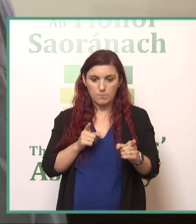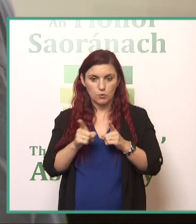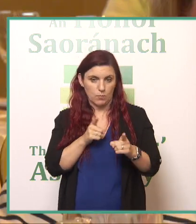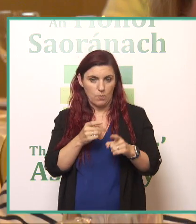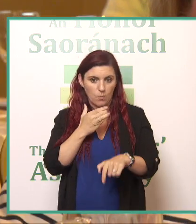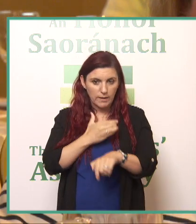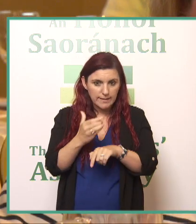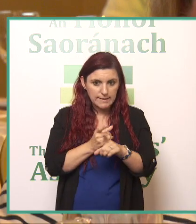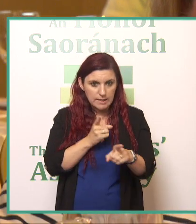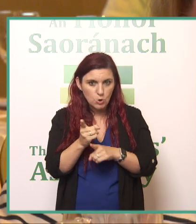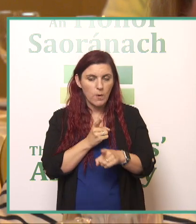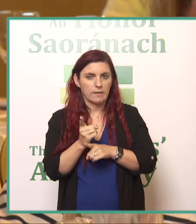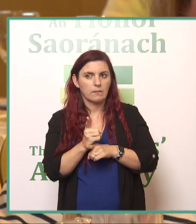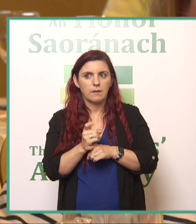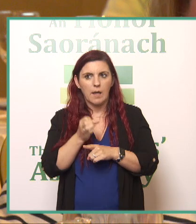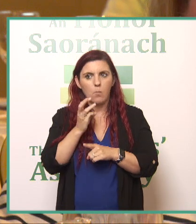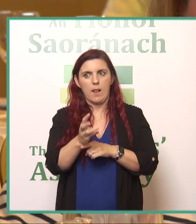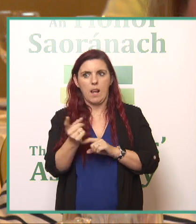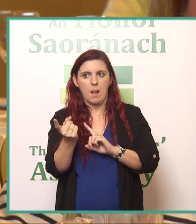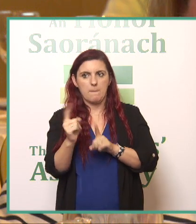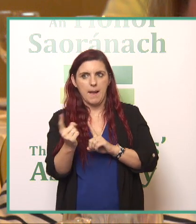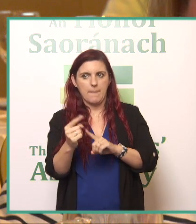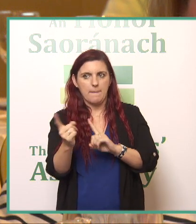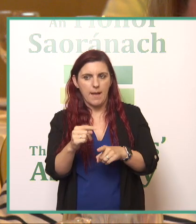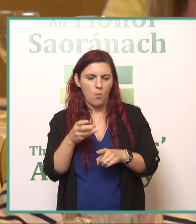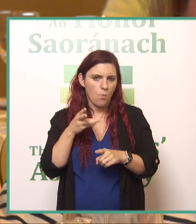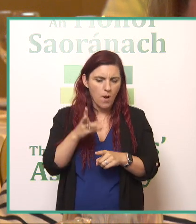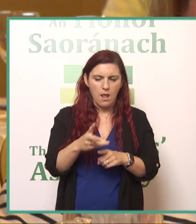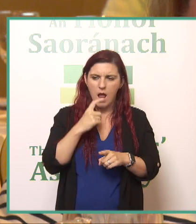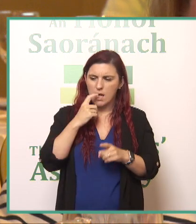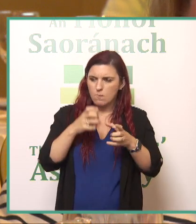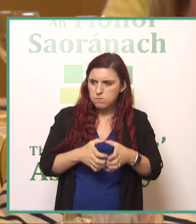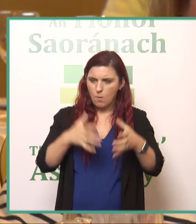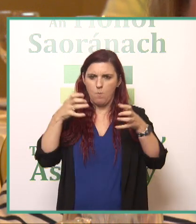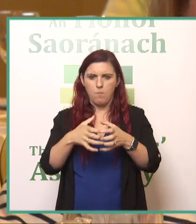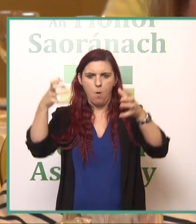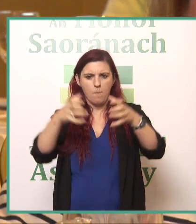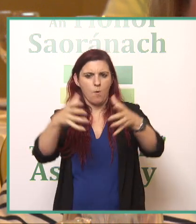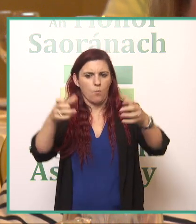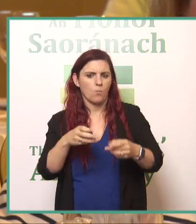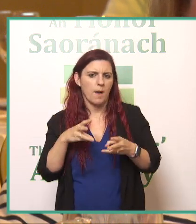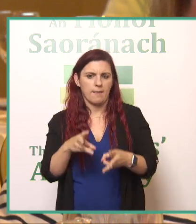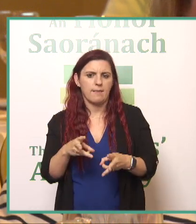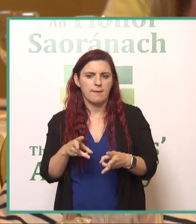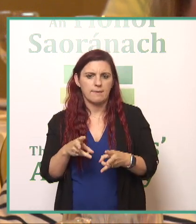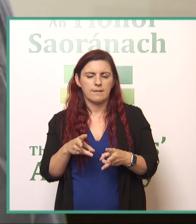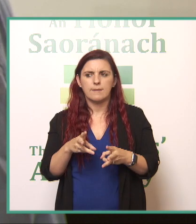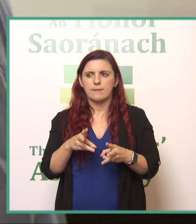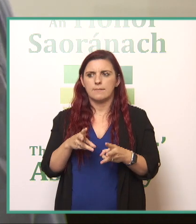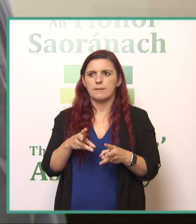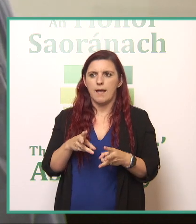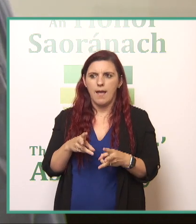stop that happening it comes back it comes surging back uh with great abundance and diversity and